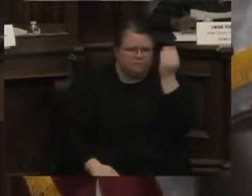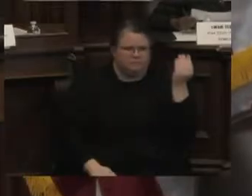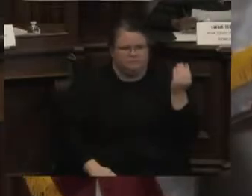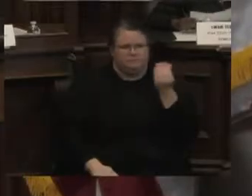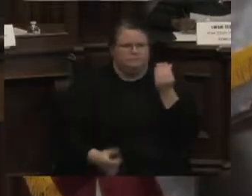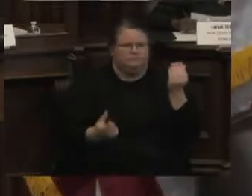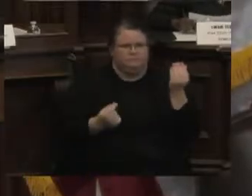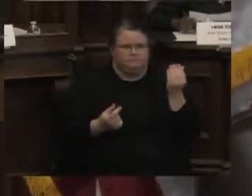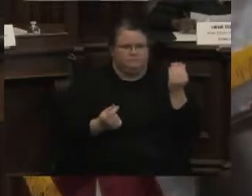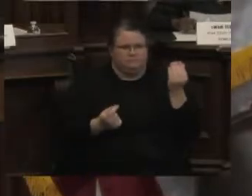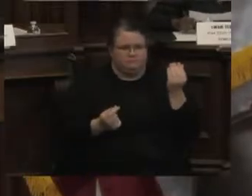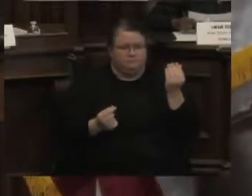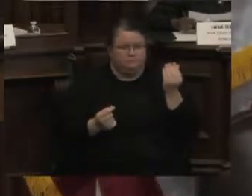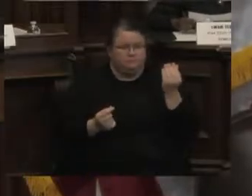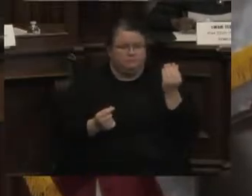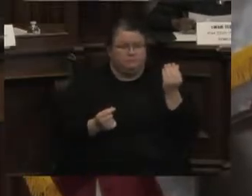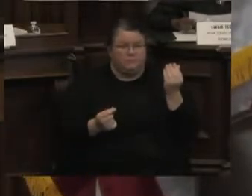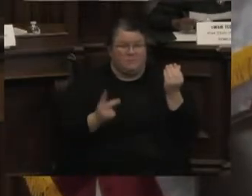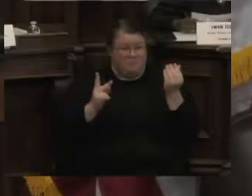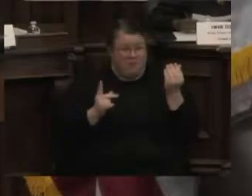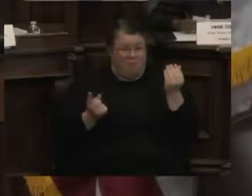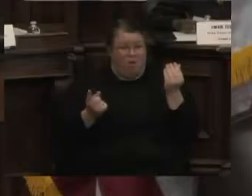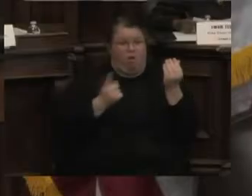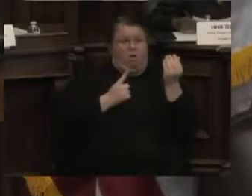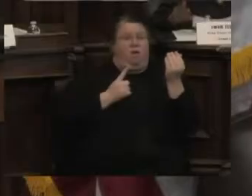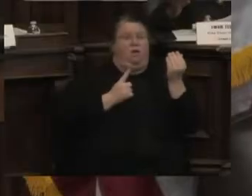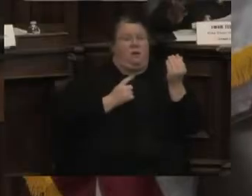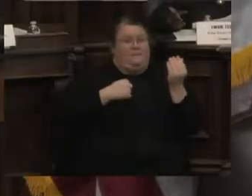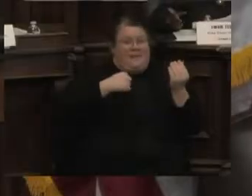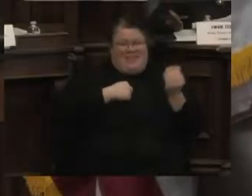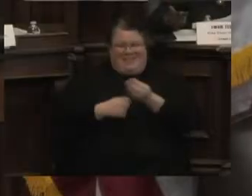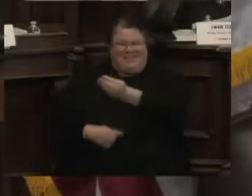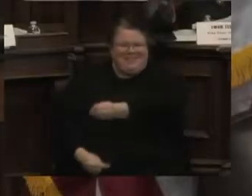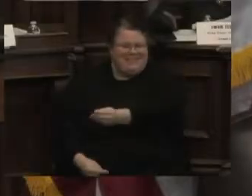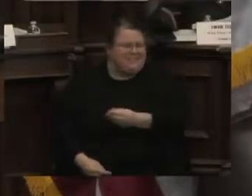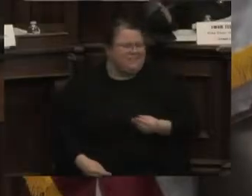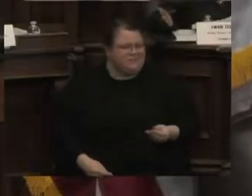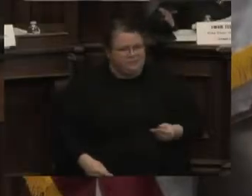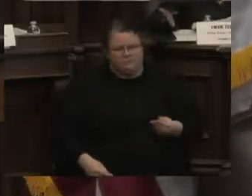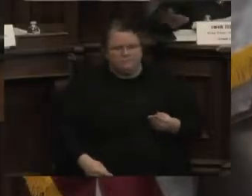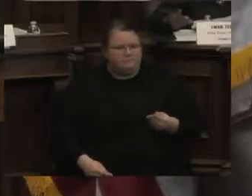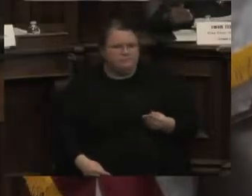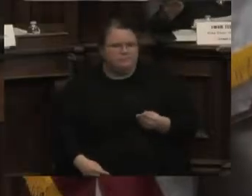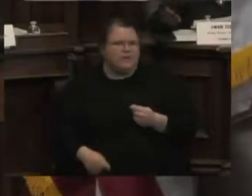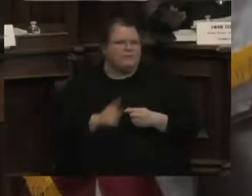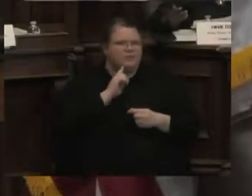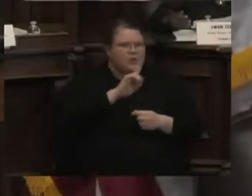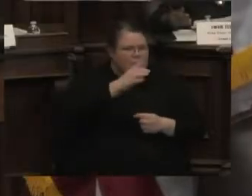will this be? You know, it's one thing to create content,